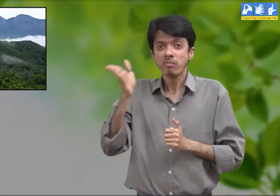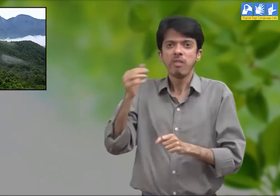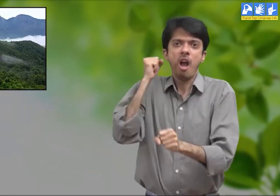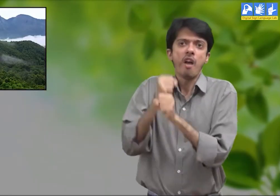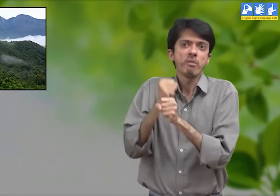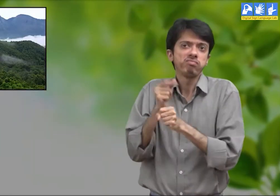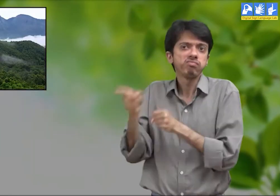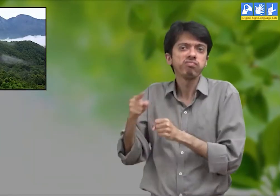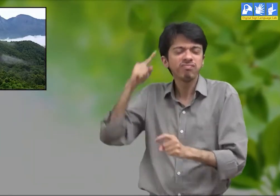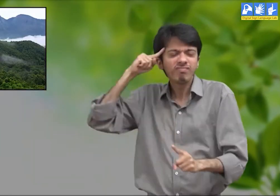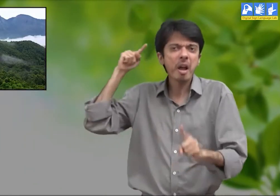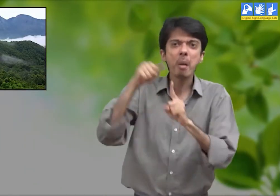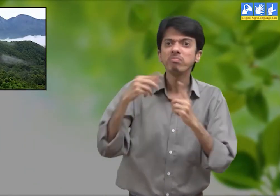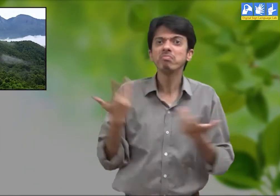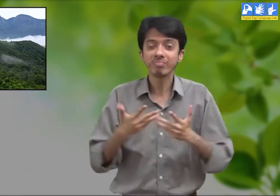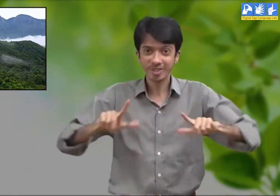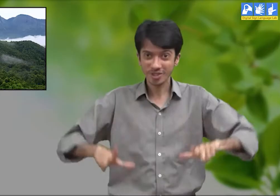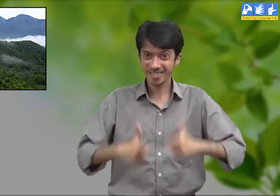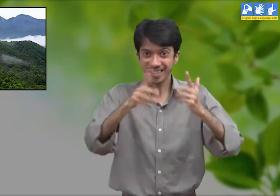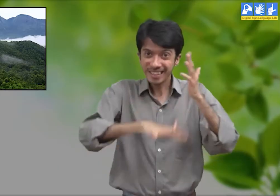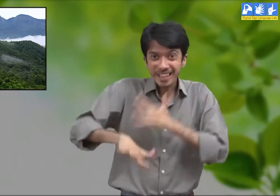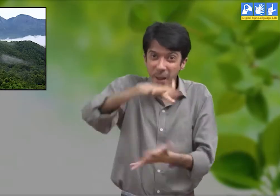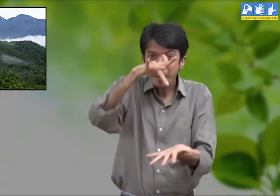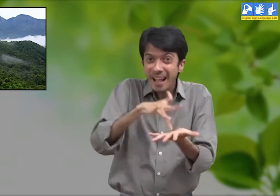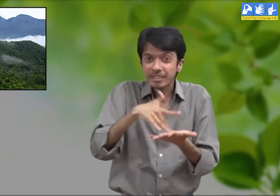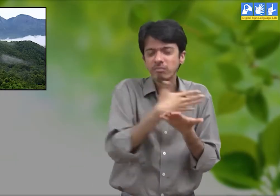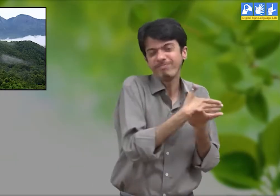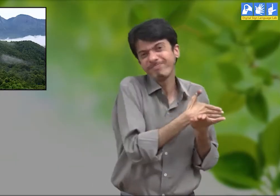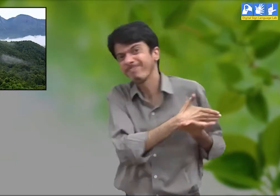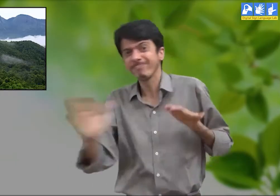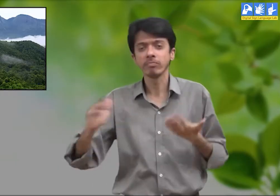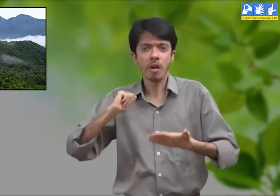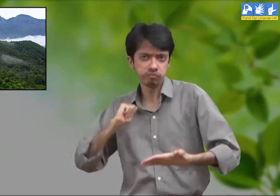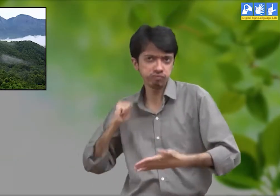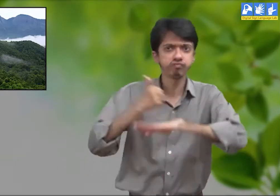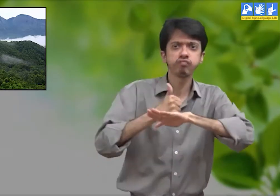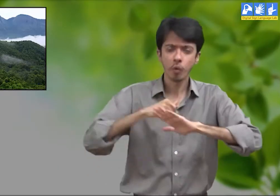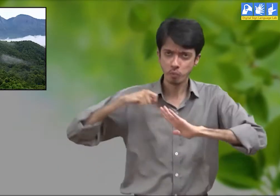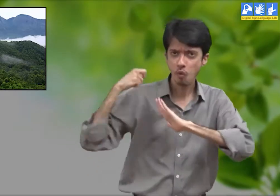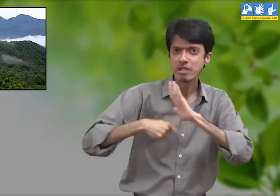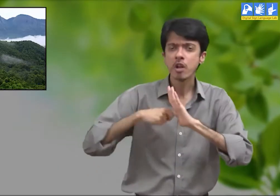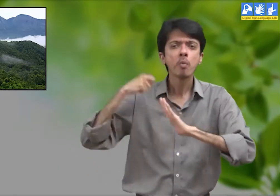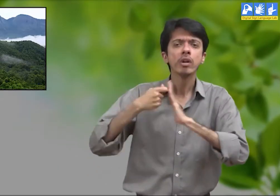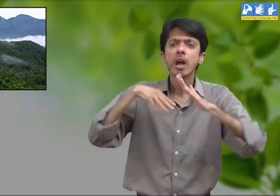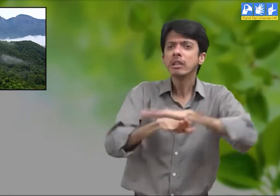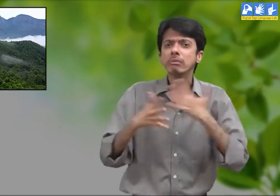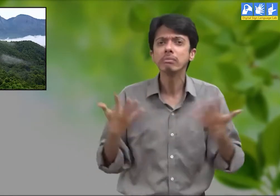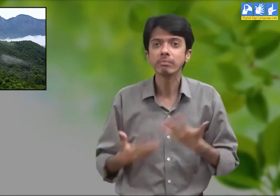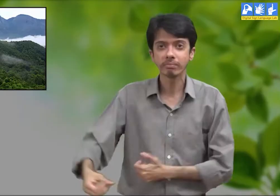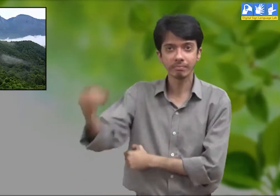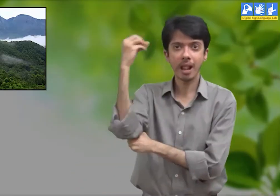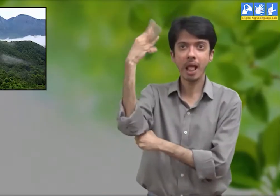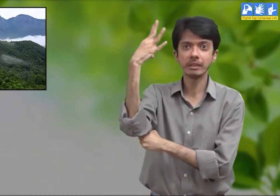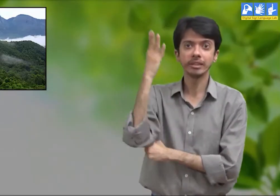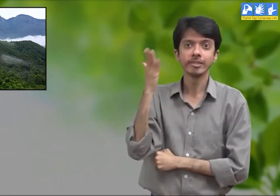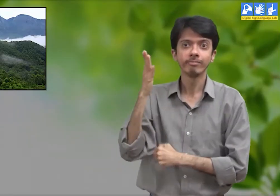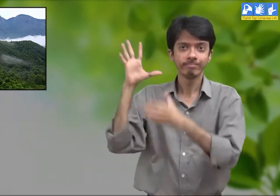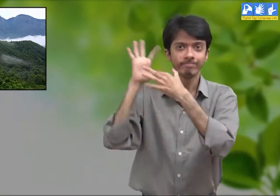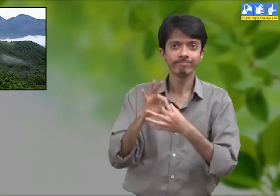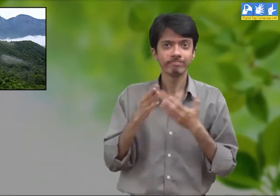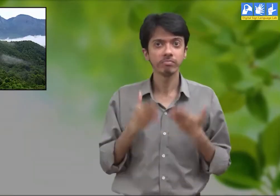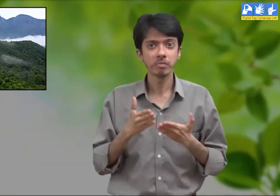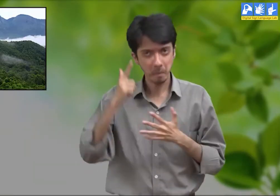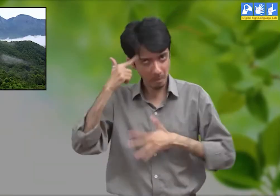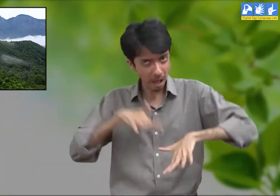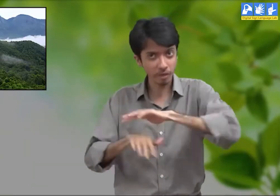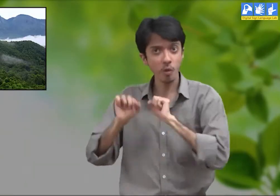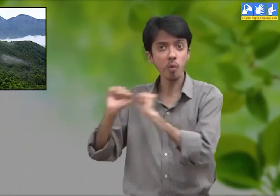The government of Kerela decided to remove all the trees from the forest for the Silent Valley Hydroelectric project.